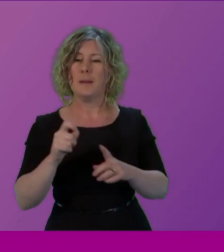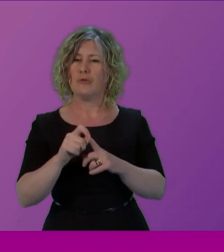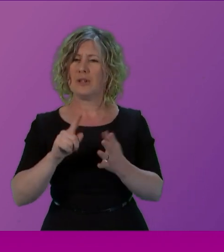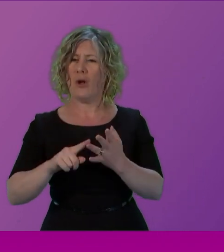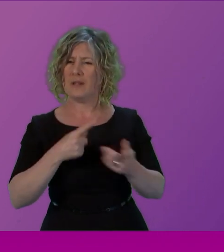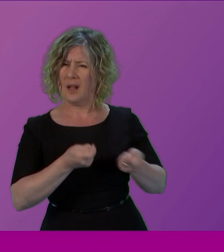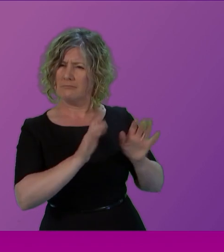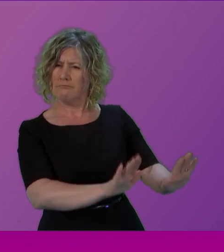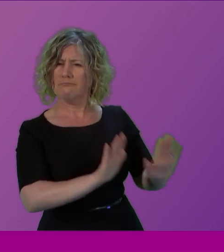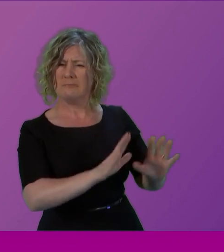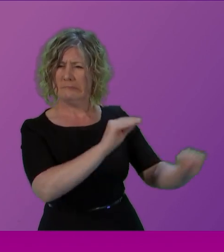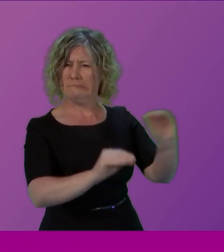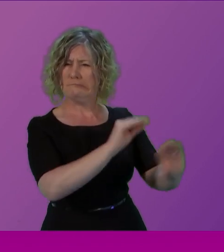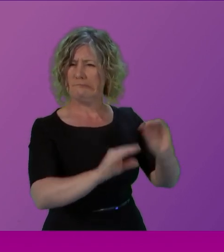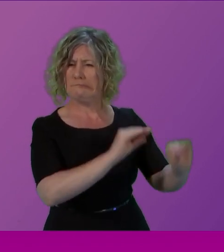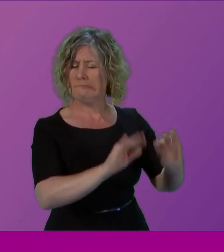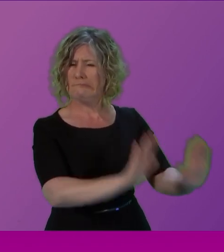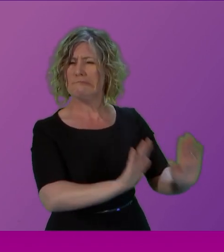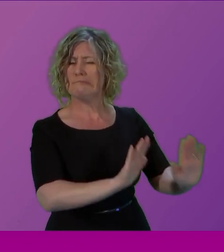I know terrifies Anas Sarwar.